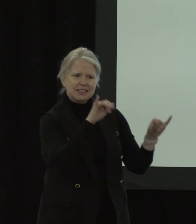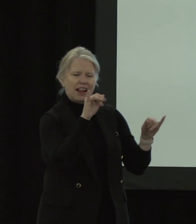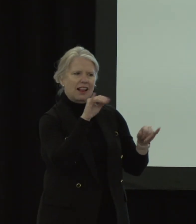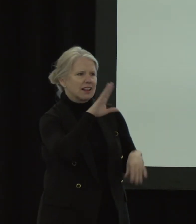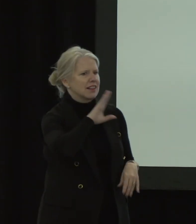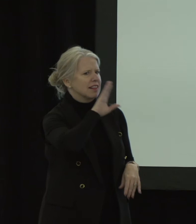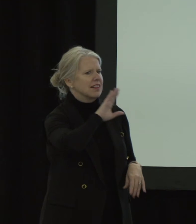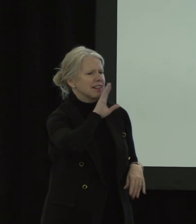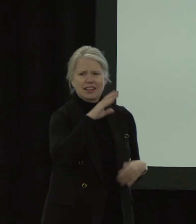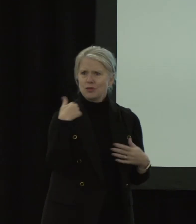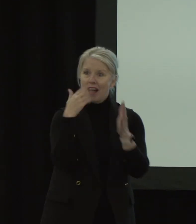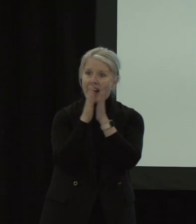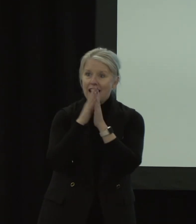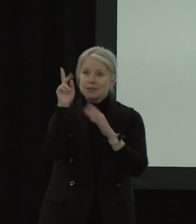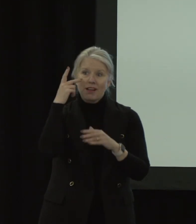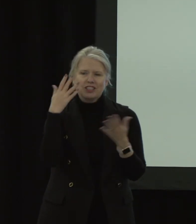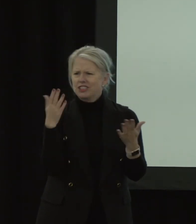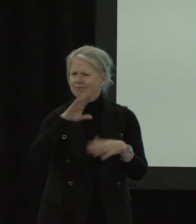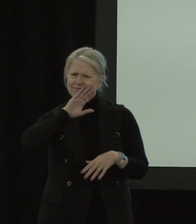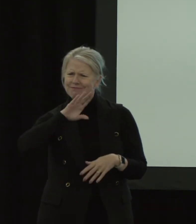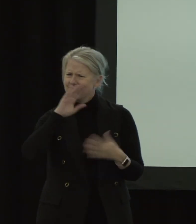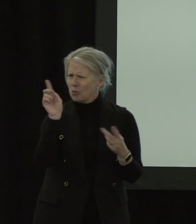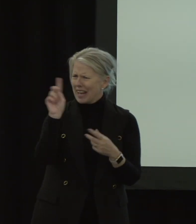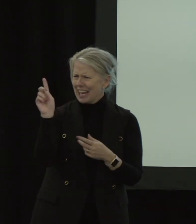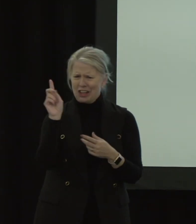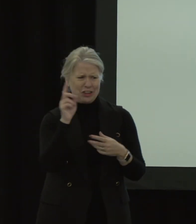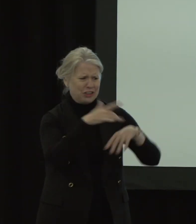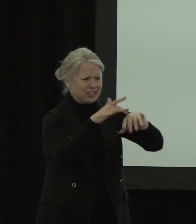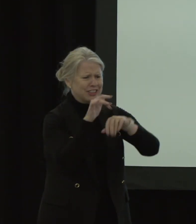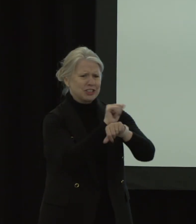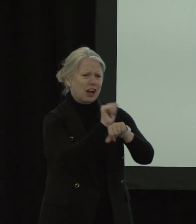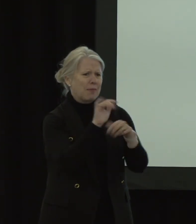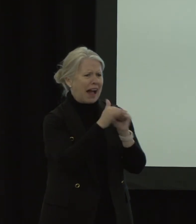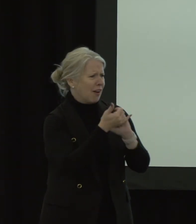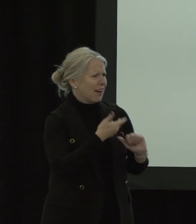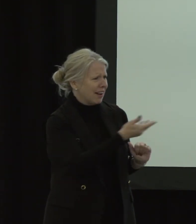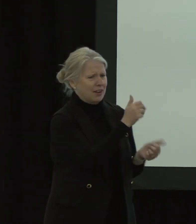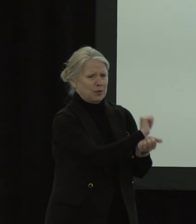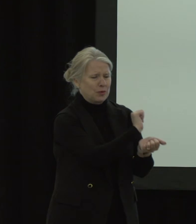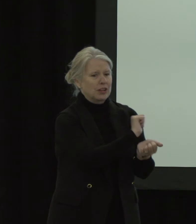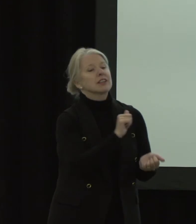hell are they. Where are they? So, what do we need? Well, the federal government has